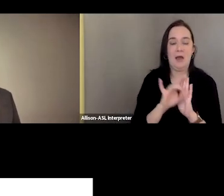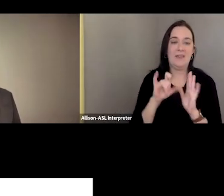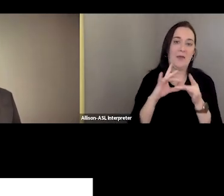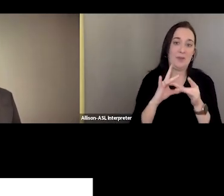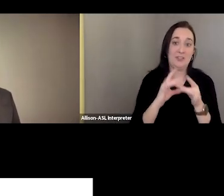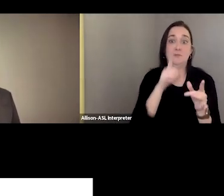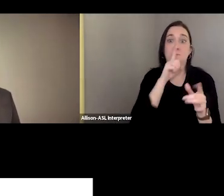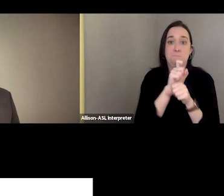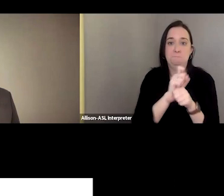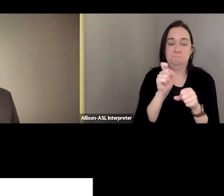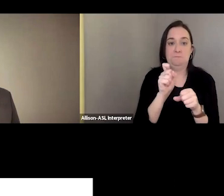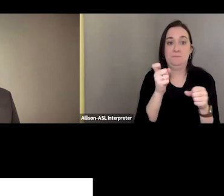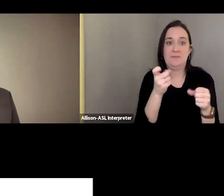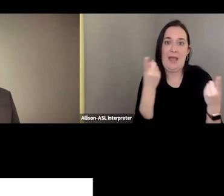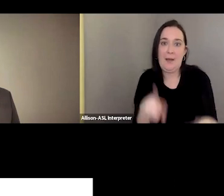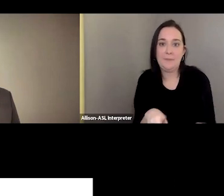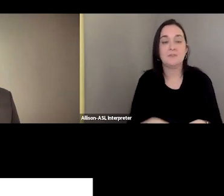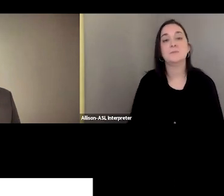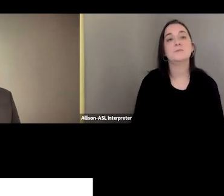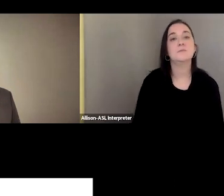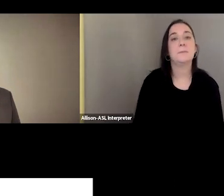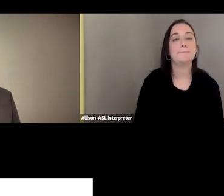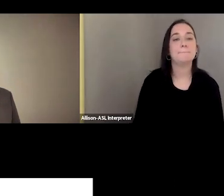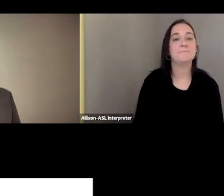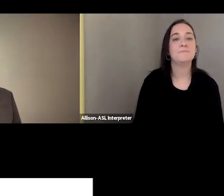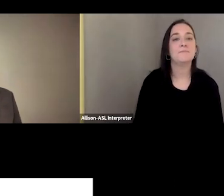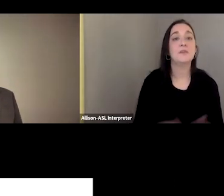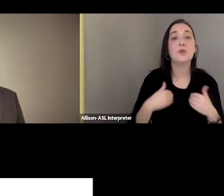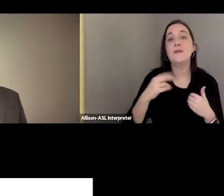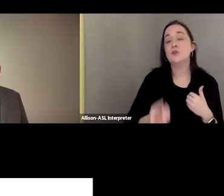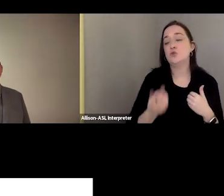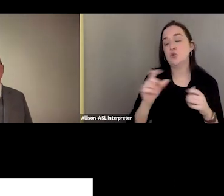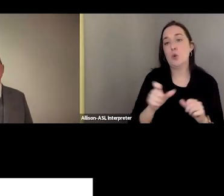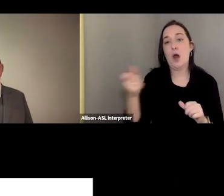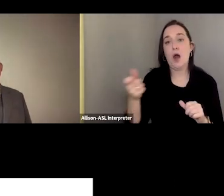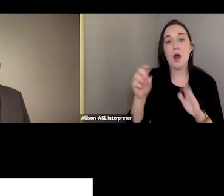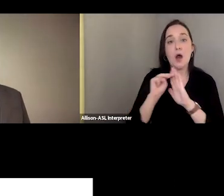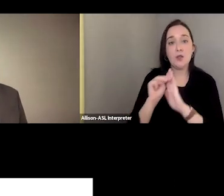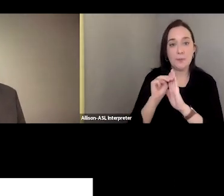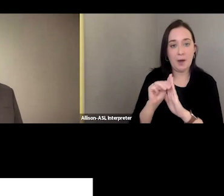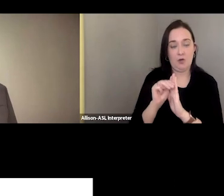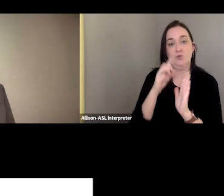So there are two psychological supportive models that I think could be useful for those working in prevention and intervention.